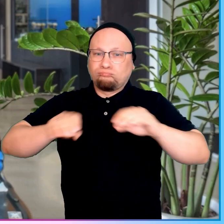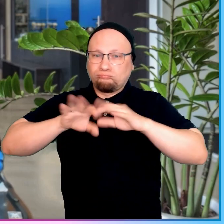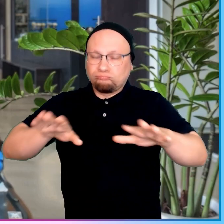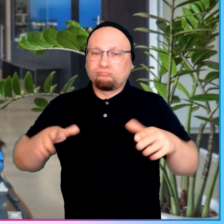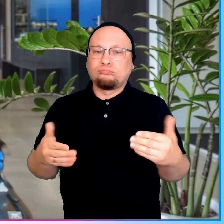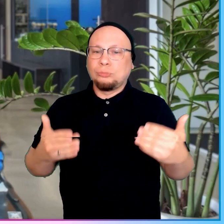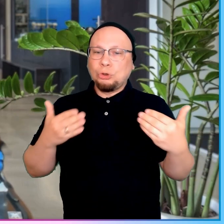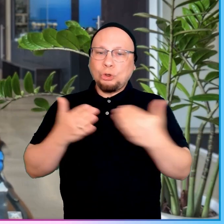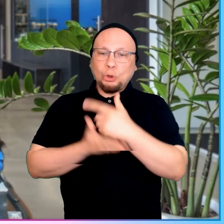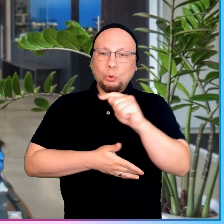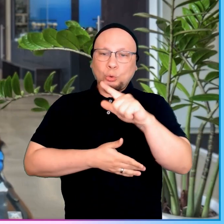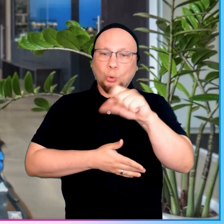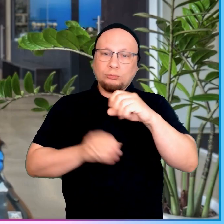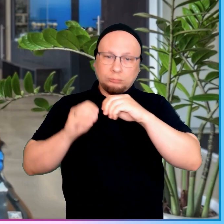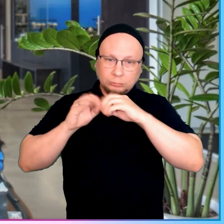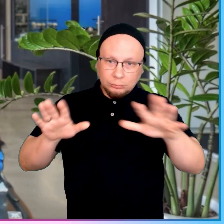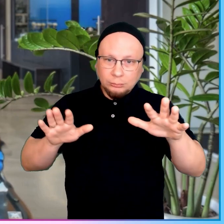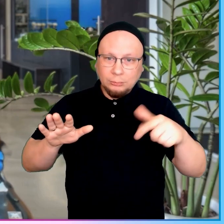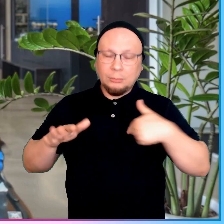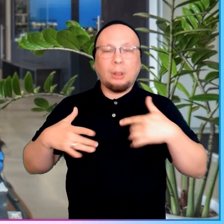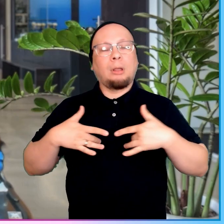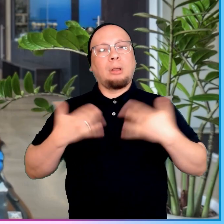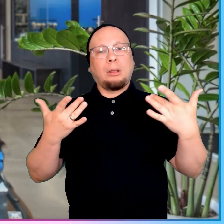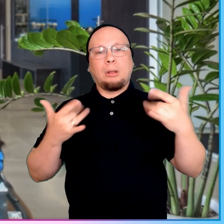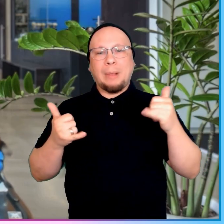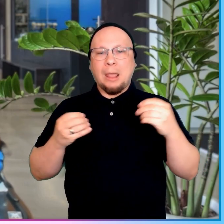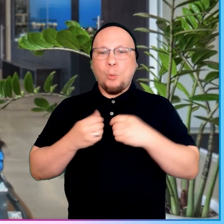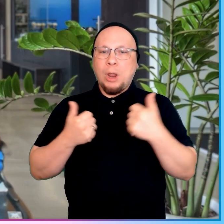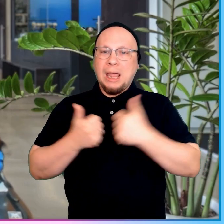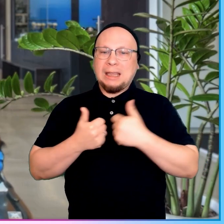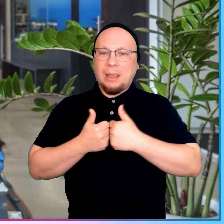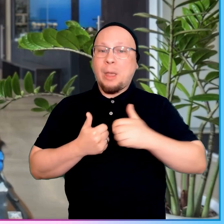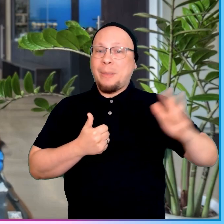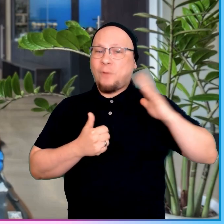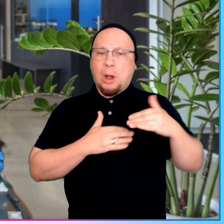that you can use now, I’m now able to play more games than I was before my physical difficulties